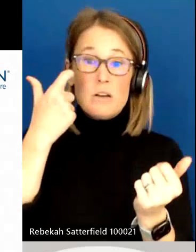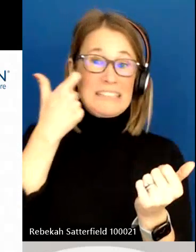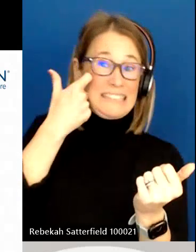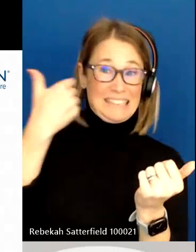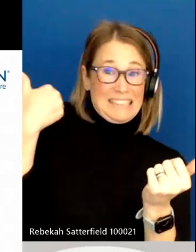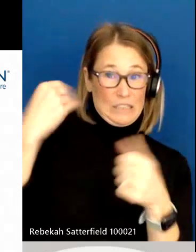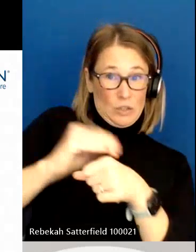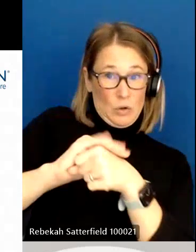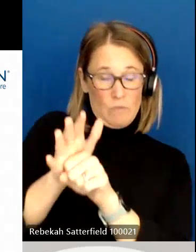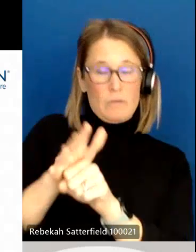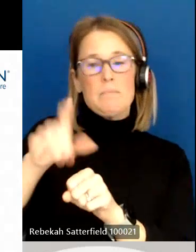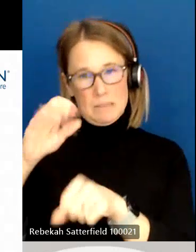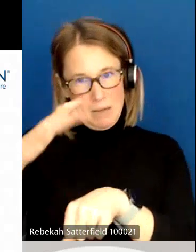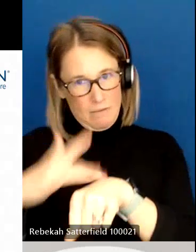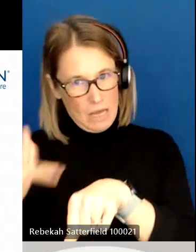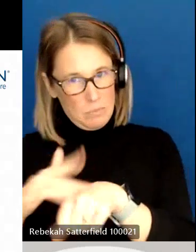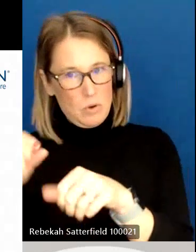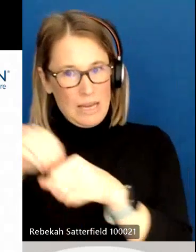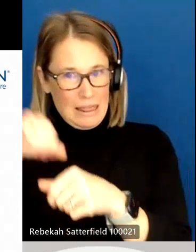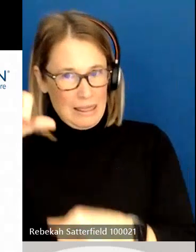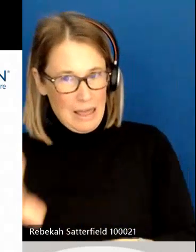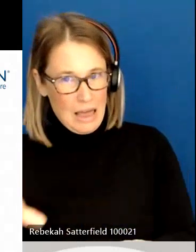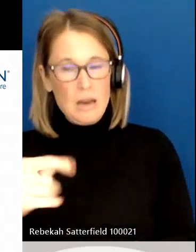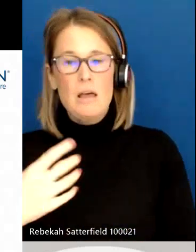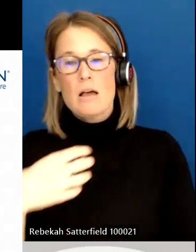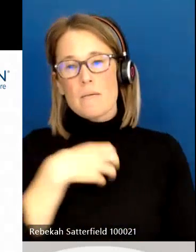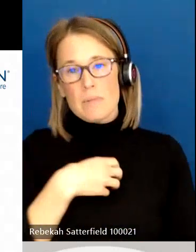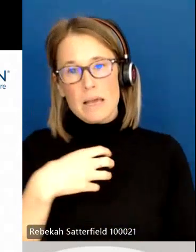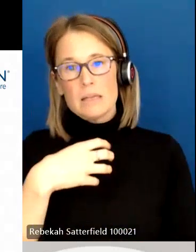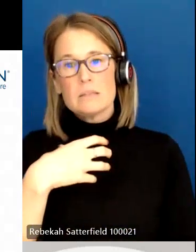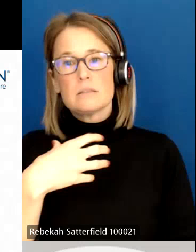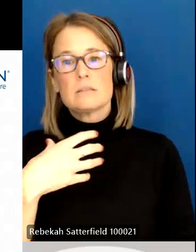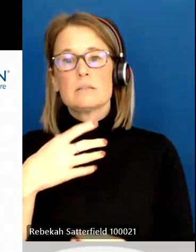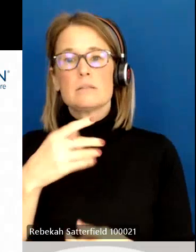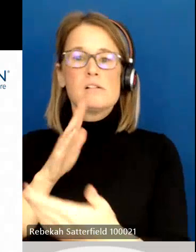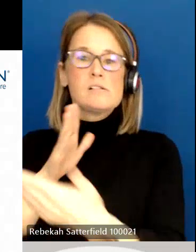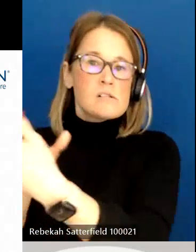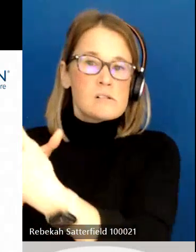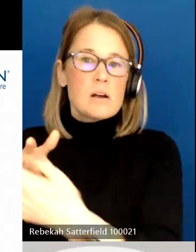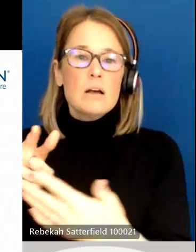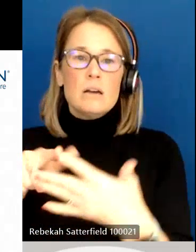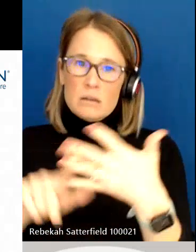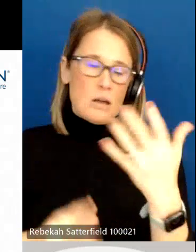to be available in that complaints and Grievances and this is not an exhaustive list also wanted to